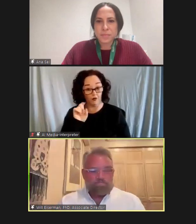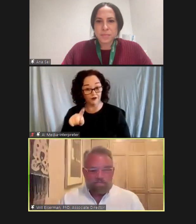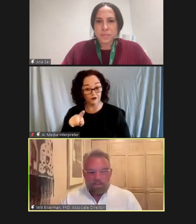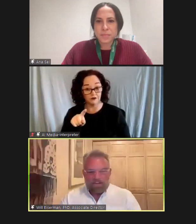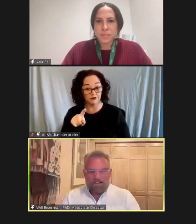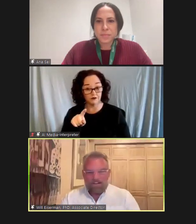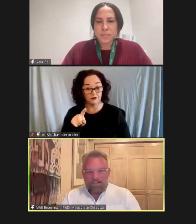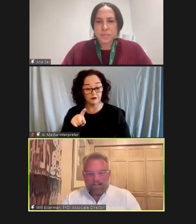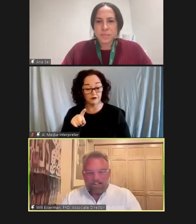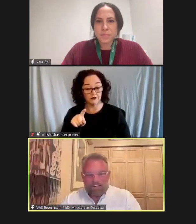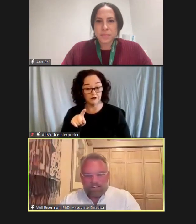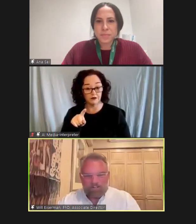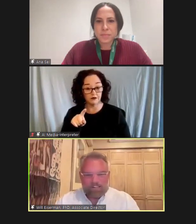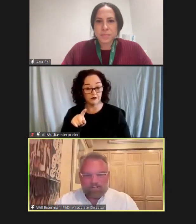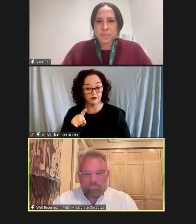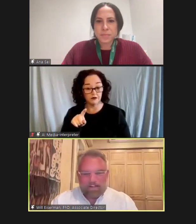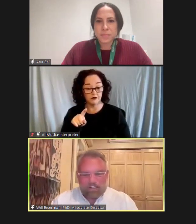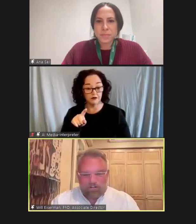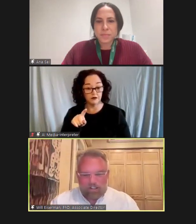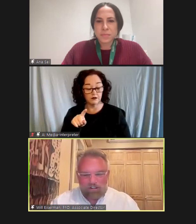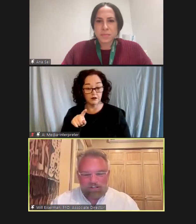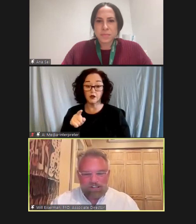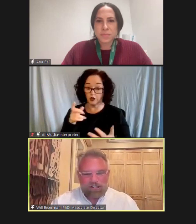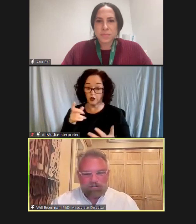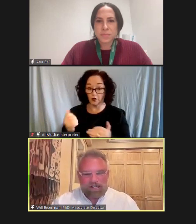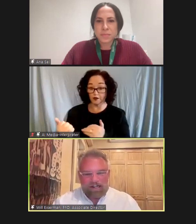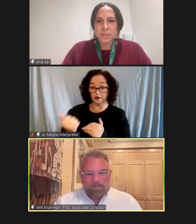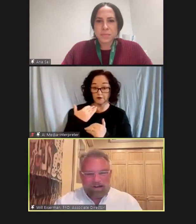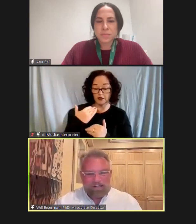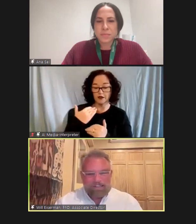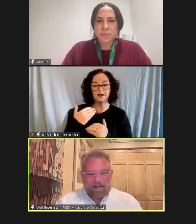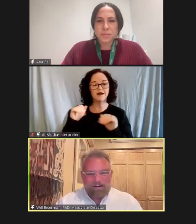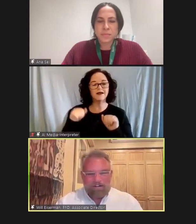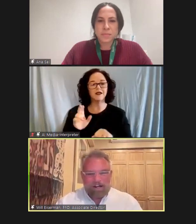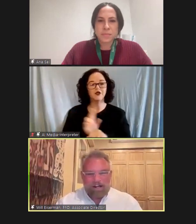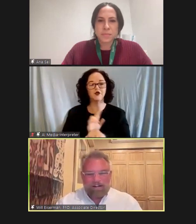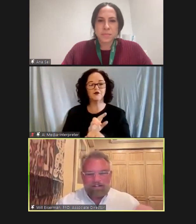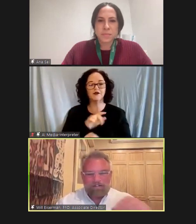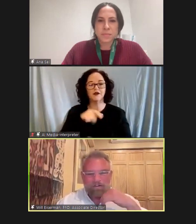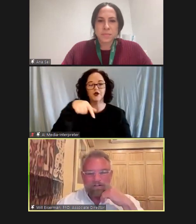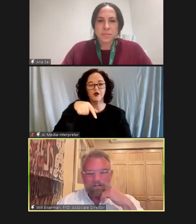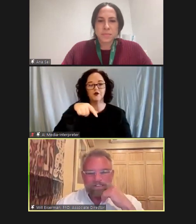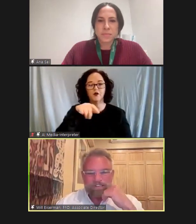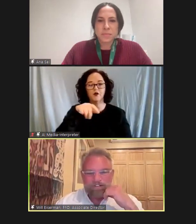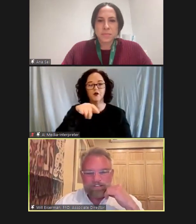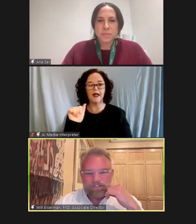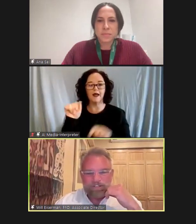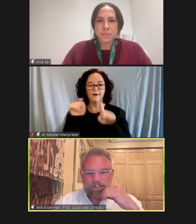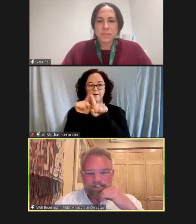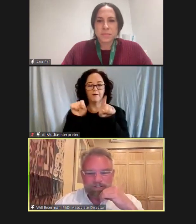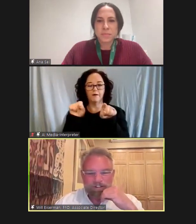um to submit you can use the Q&A box now